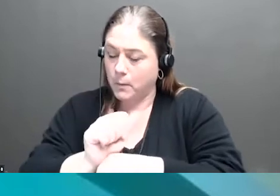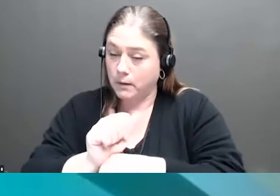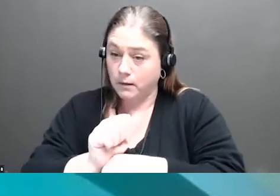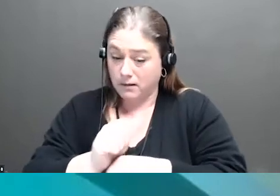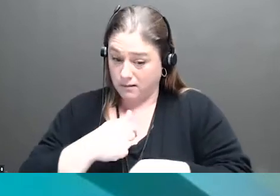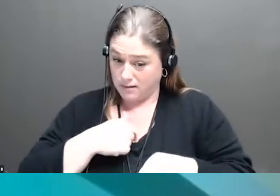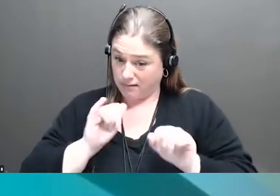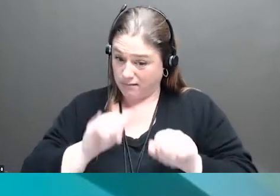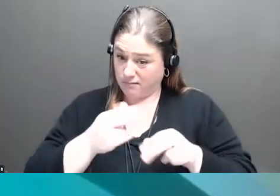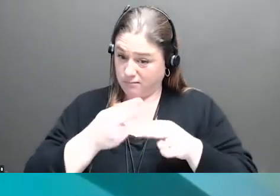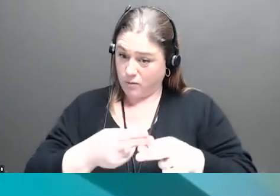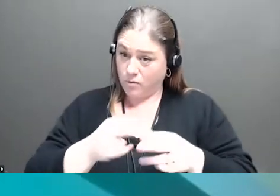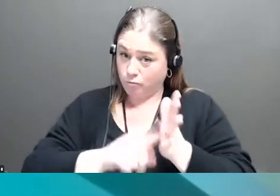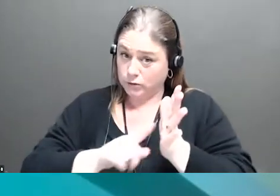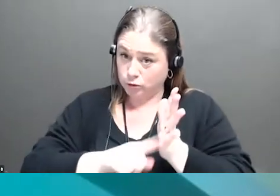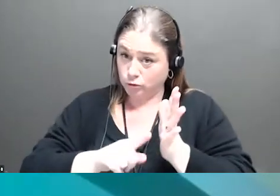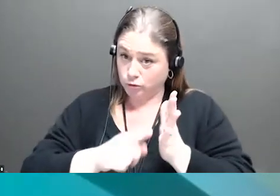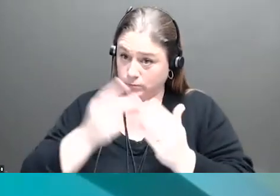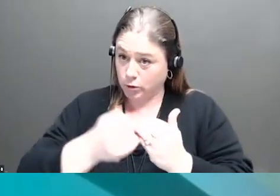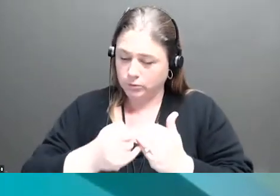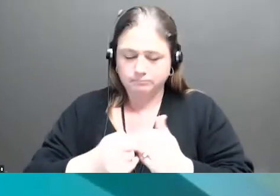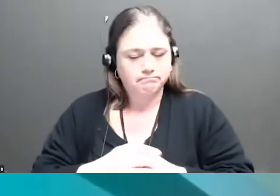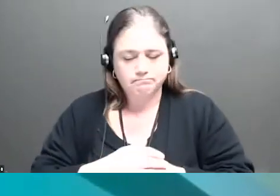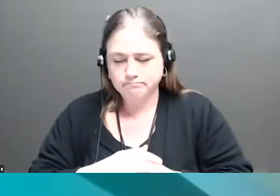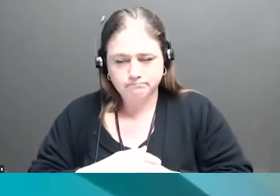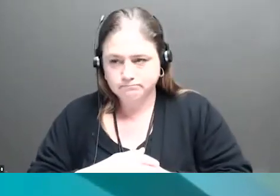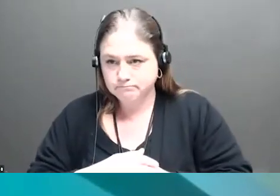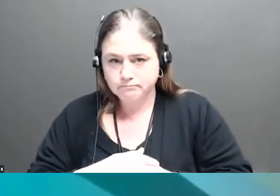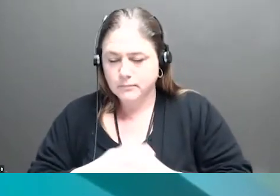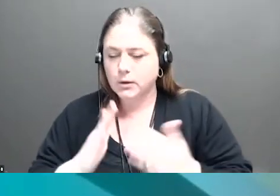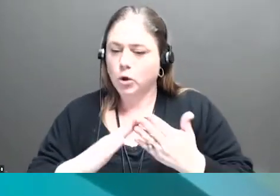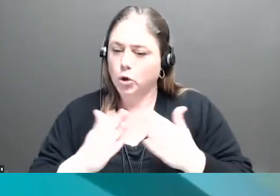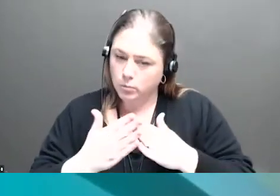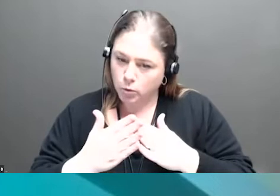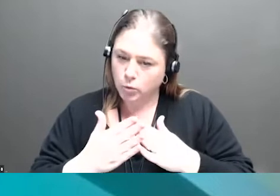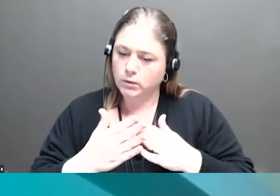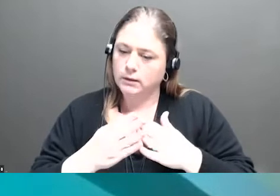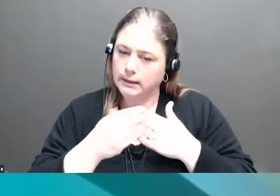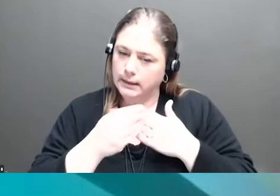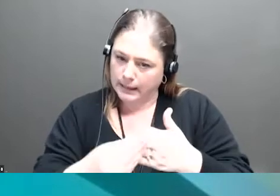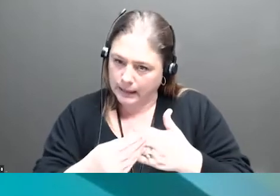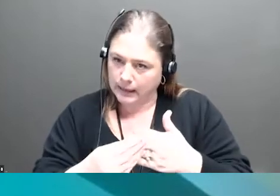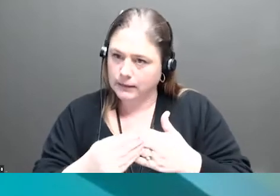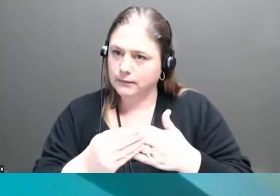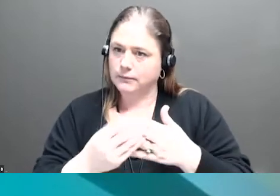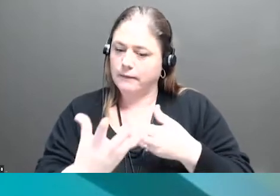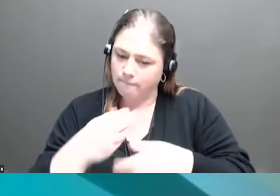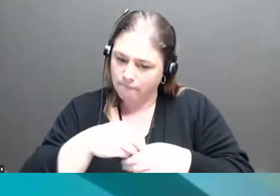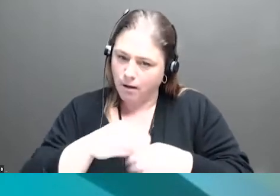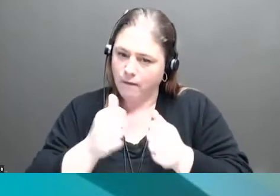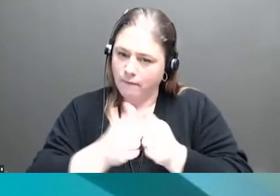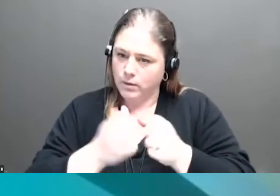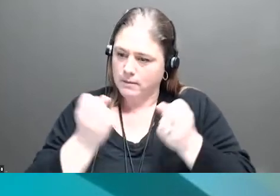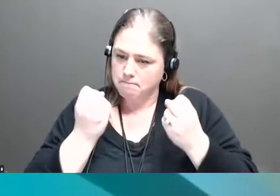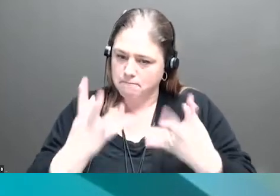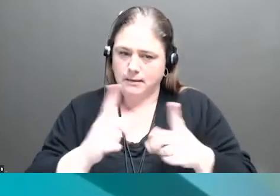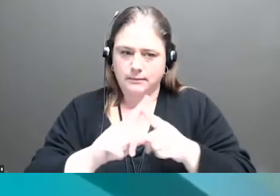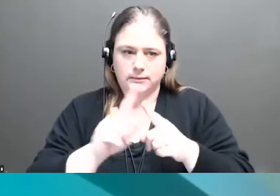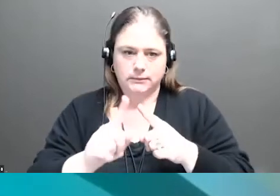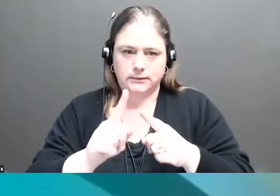it is a community-led participatory action project, to share and could collectively